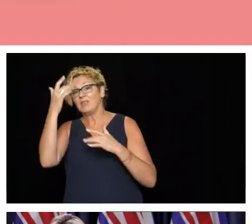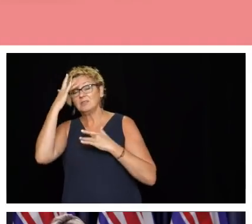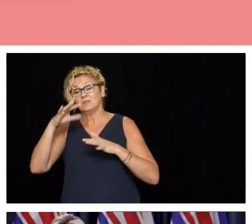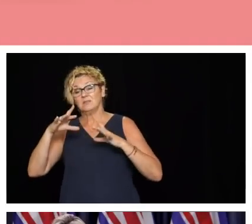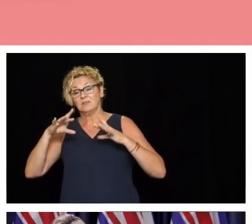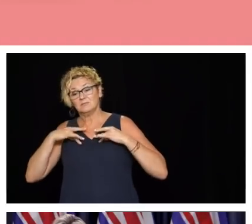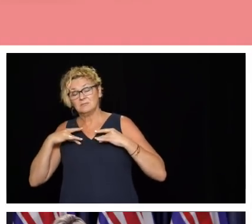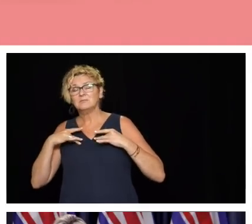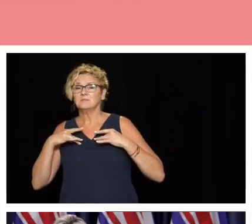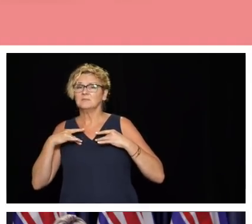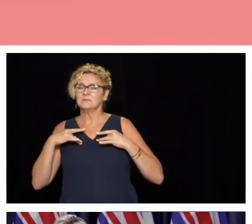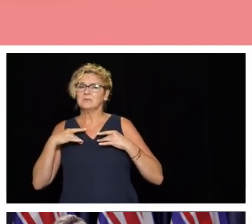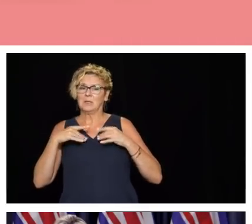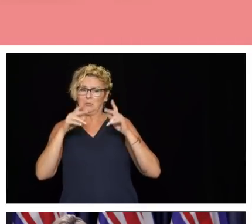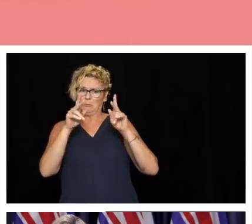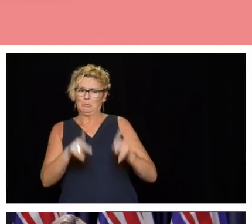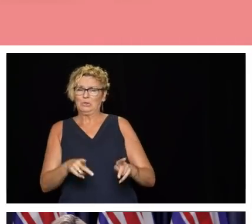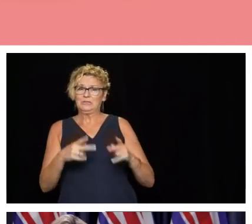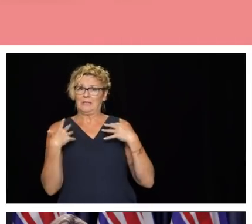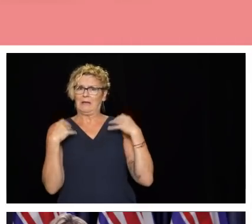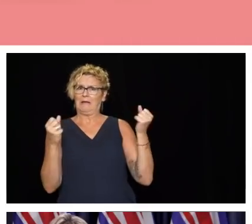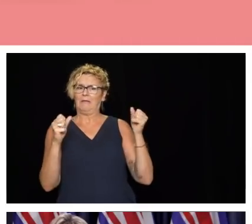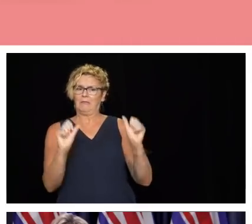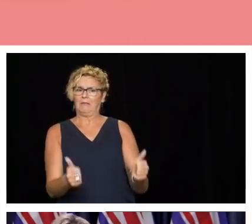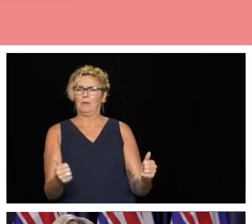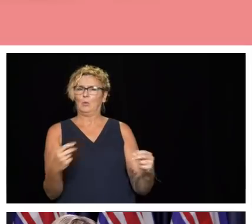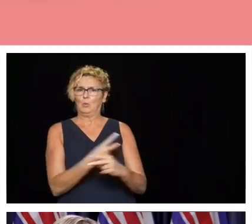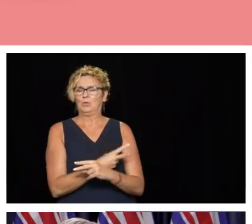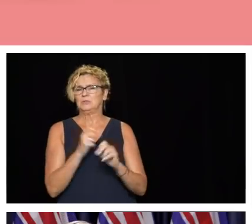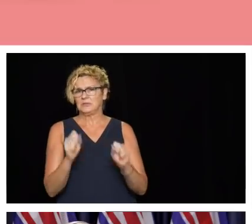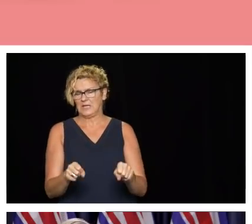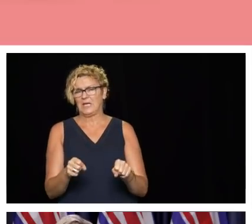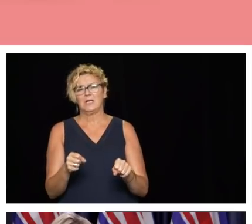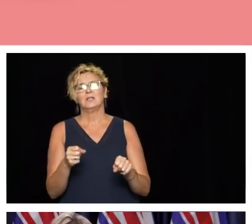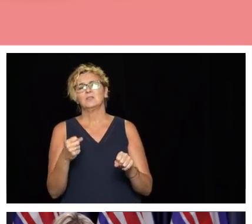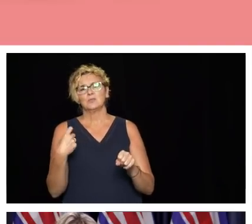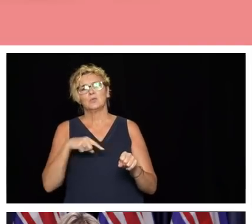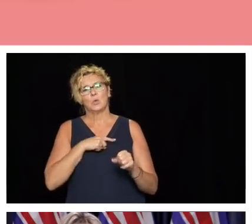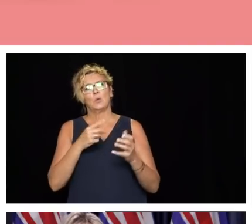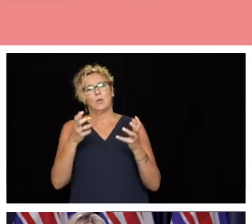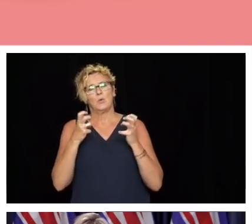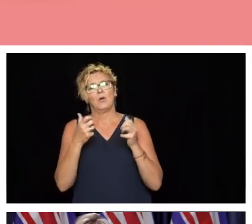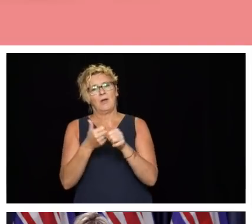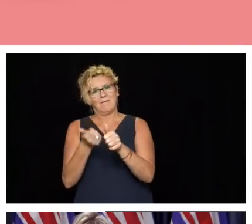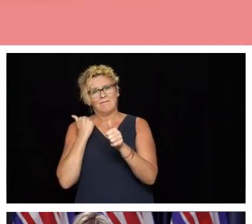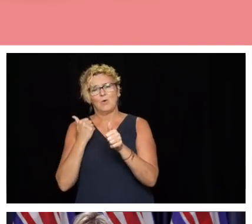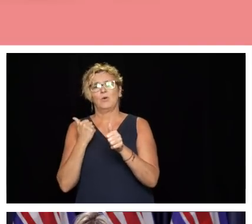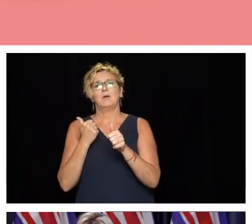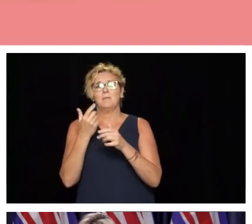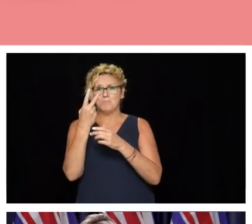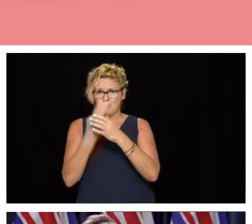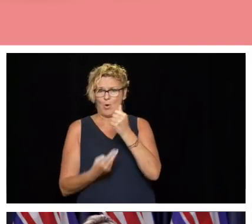from the infection also because influenza can exacerbate some of those other conditions we have. That is going to be incredibly important for